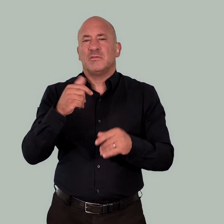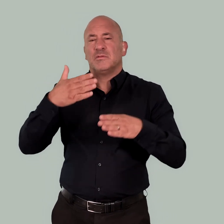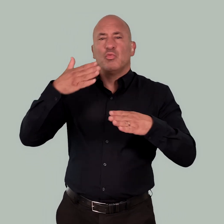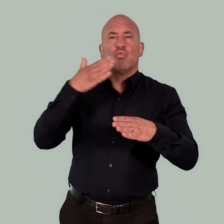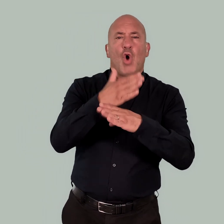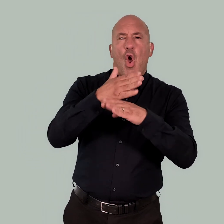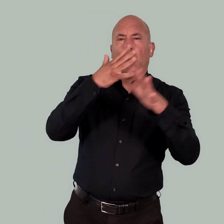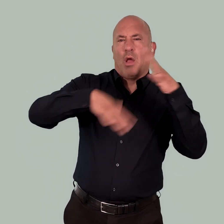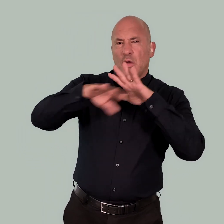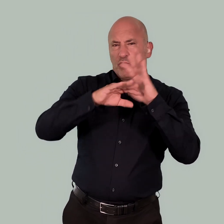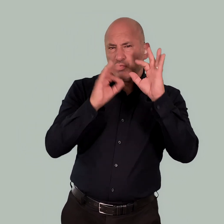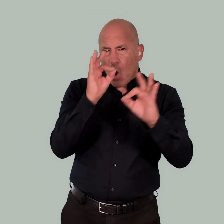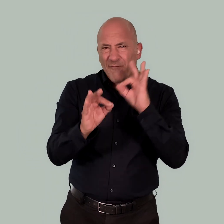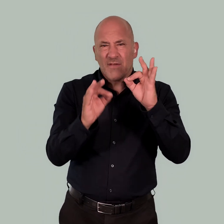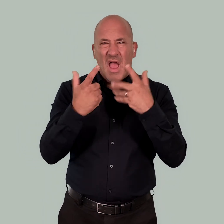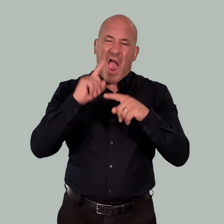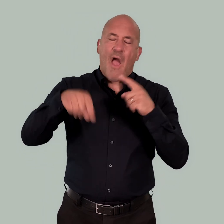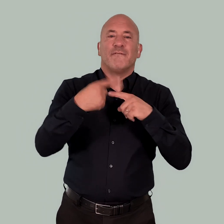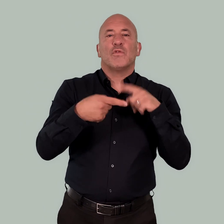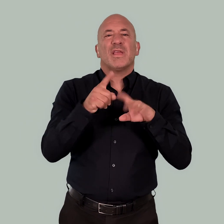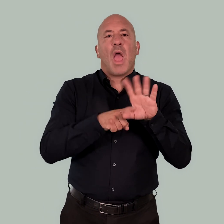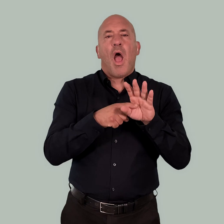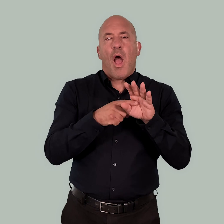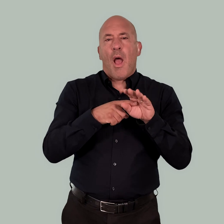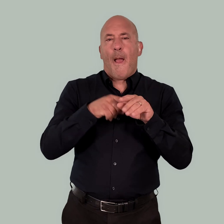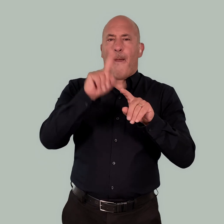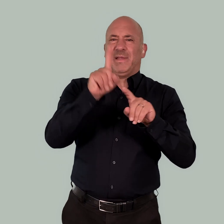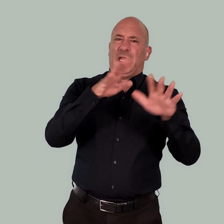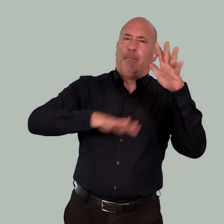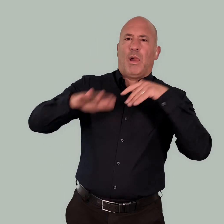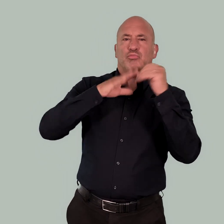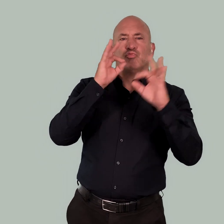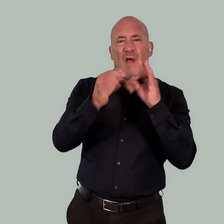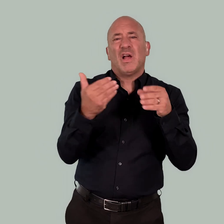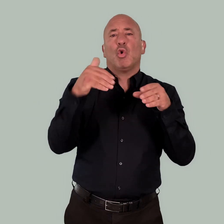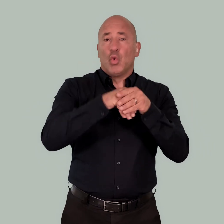although the Labour Force Survey and Annual Population Survey